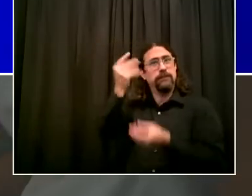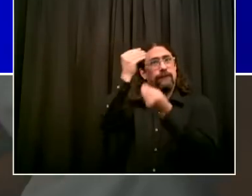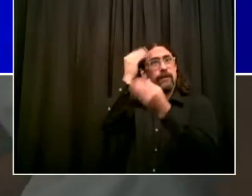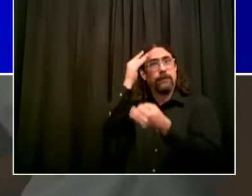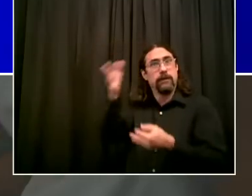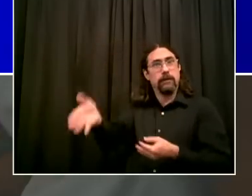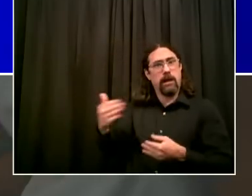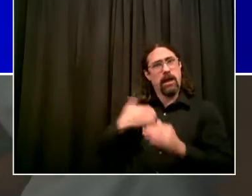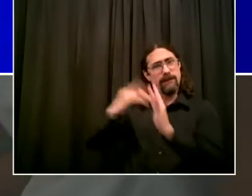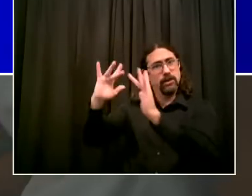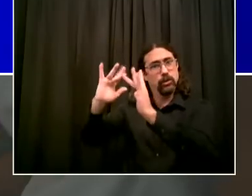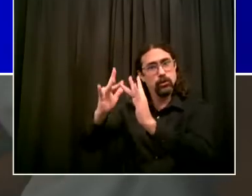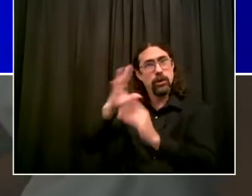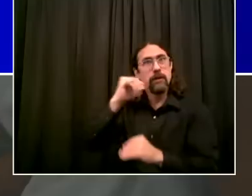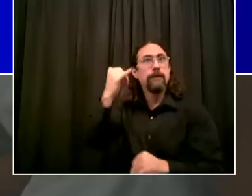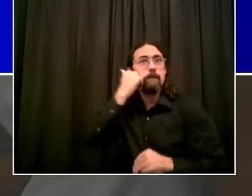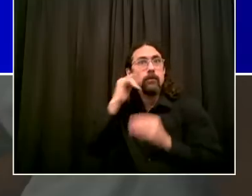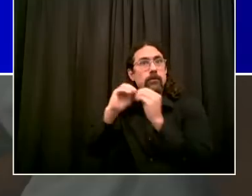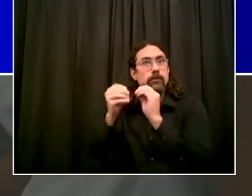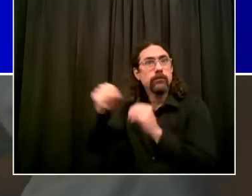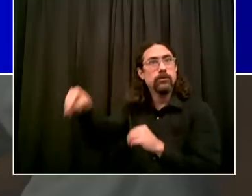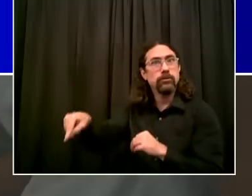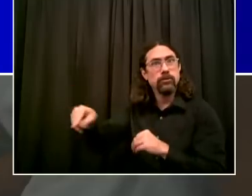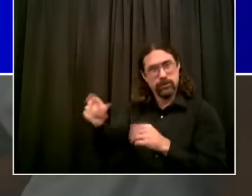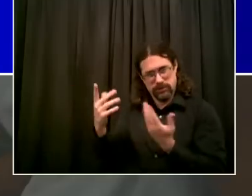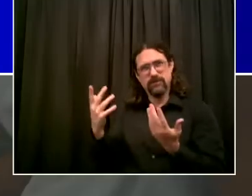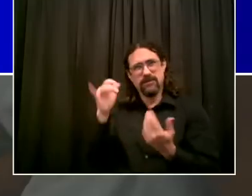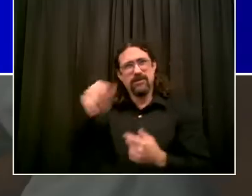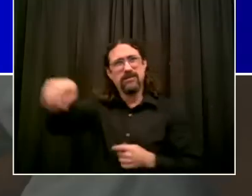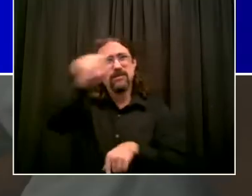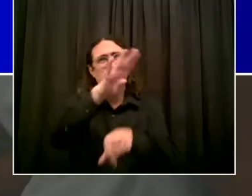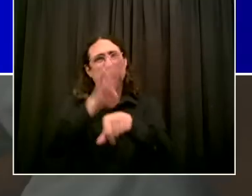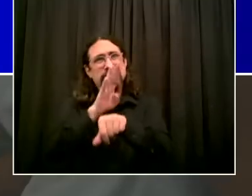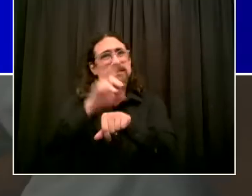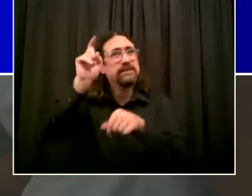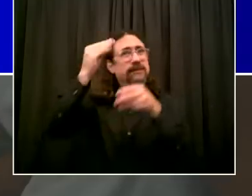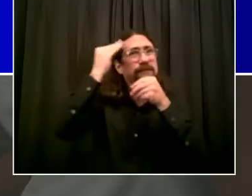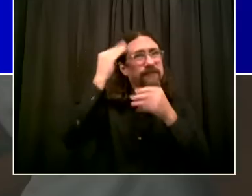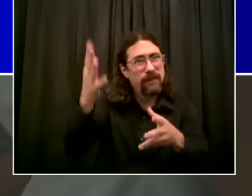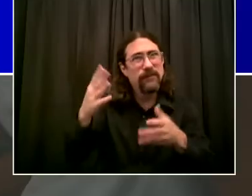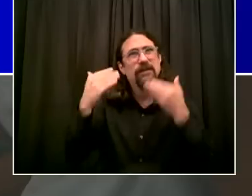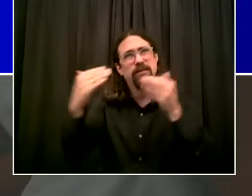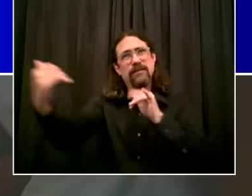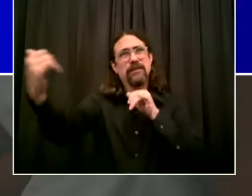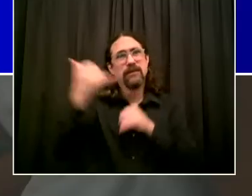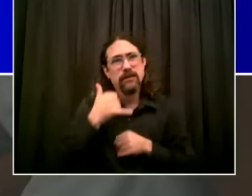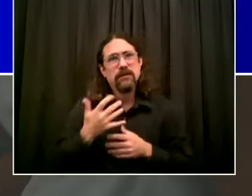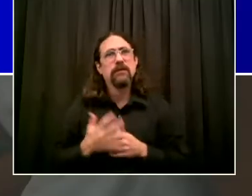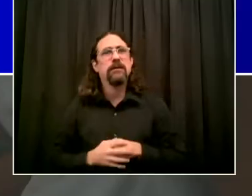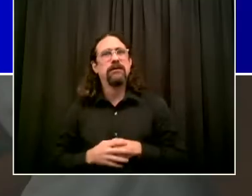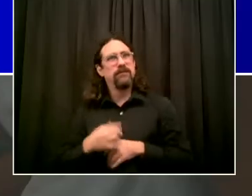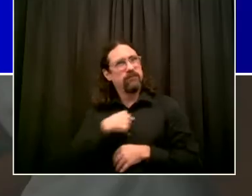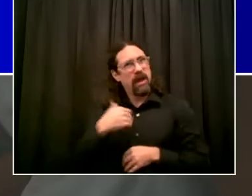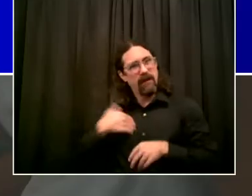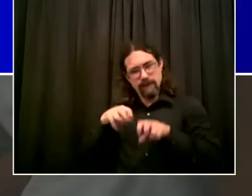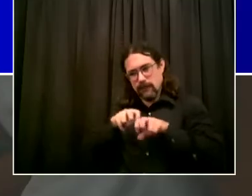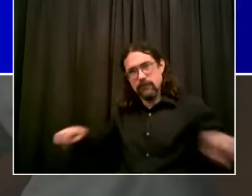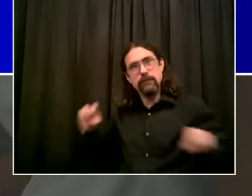SMALL BUSINESS OWNERS WHO HAVE BEEN IMPACTED IN THE RED ZONE AND TO HEAR FROM THEM OF THE CONCERNS THAT THEY HAVE WILL